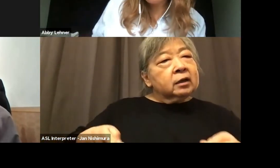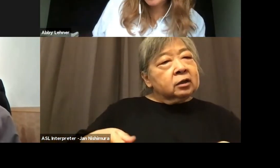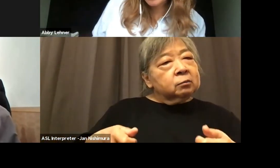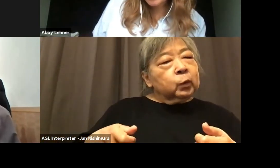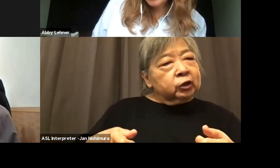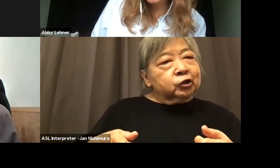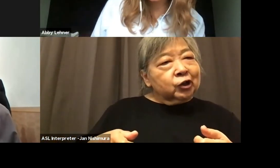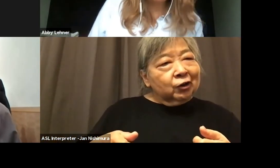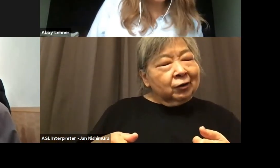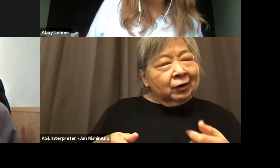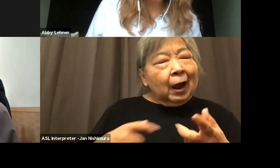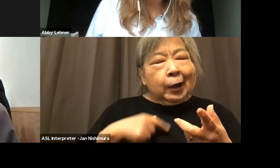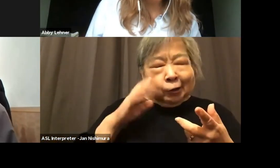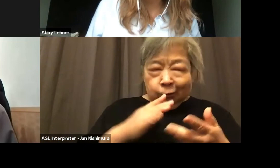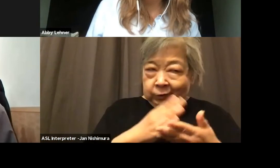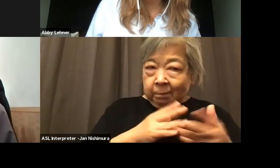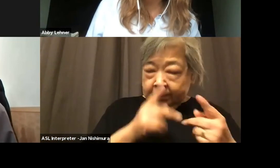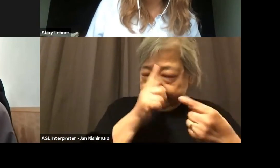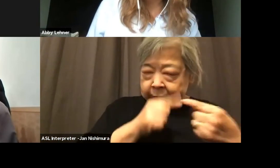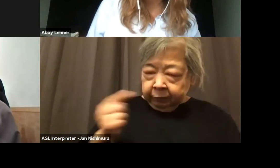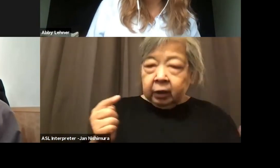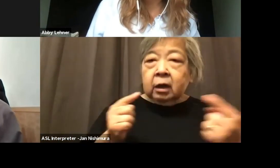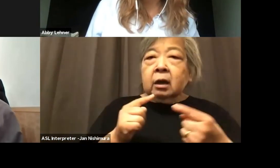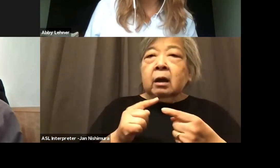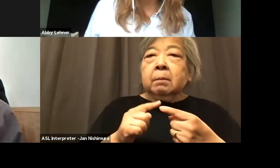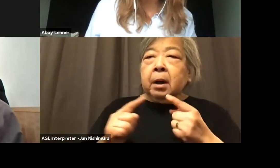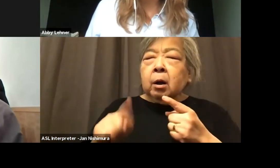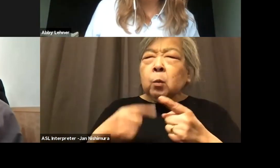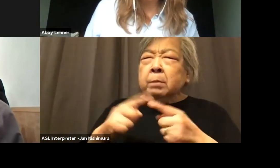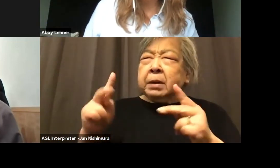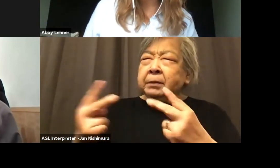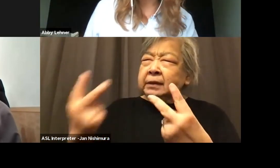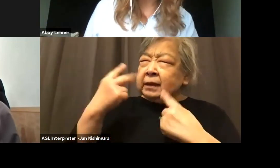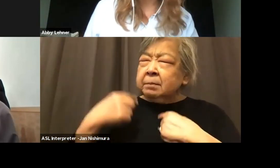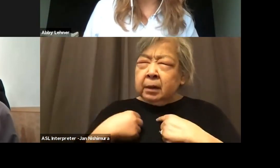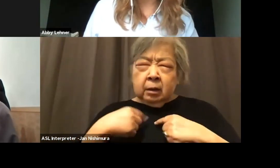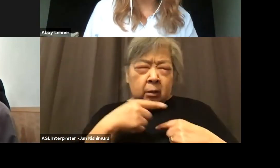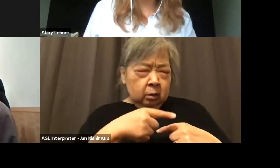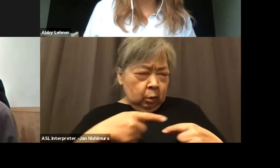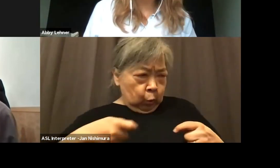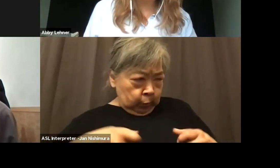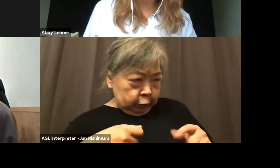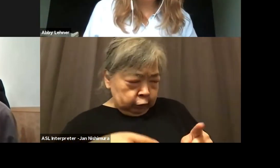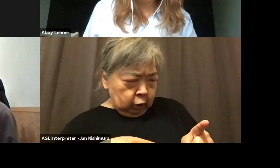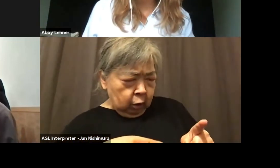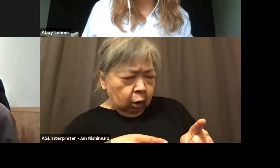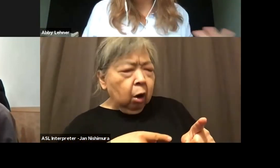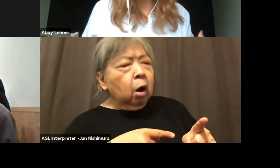but it makes me an intriguing person so naturally I have a lot of different people coming up